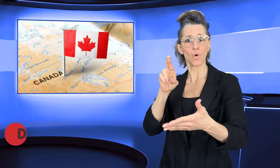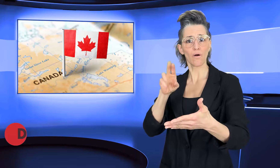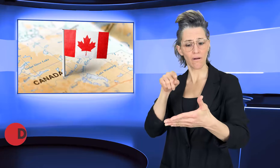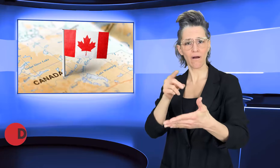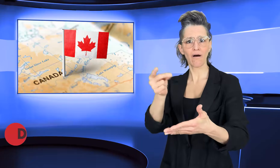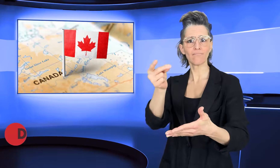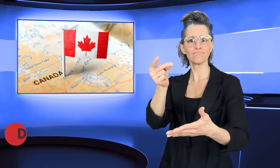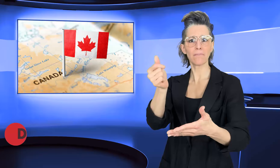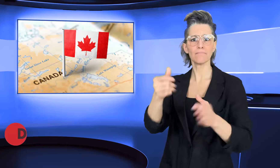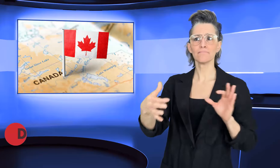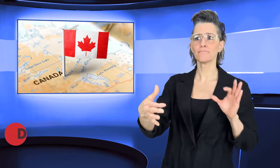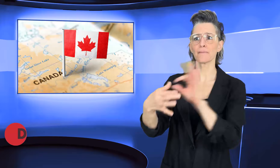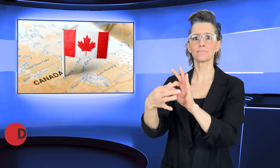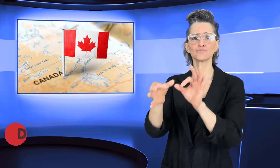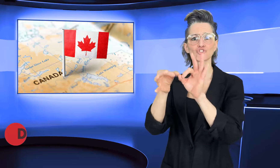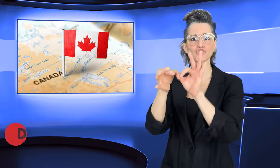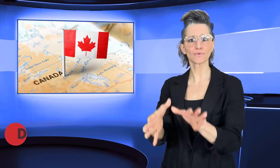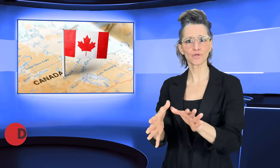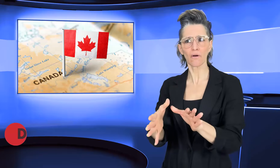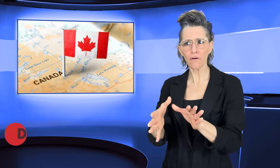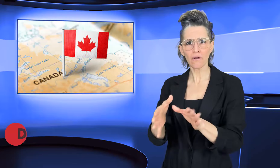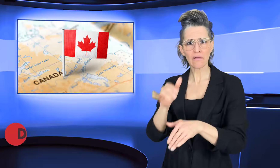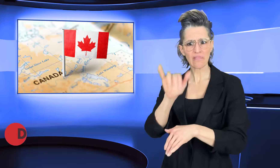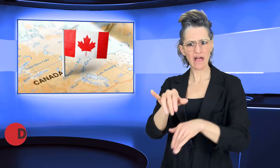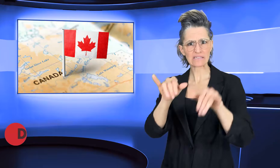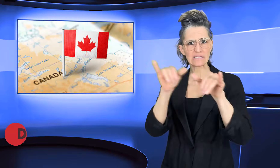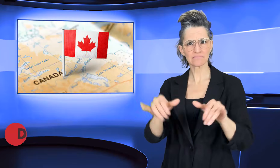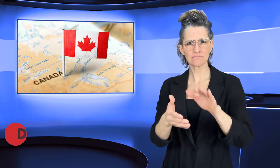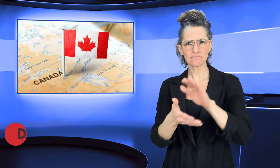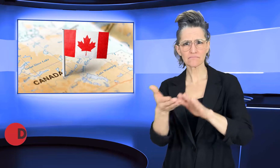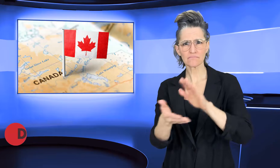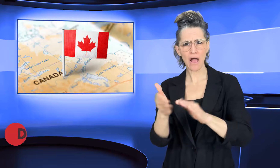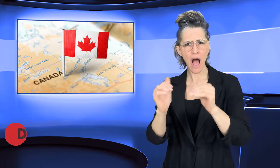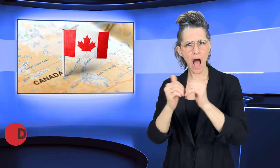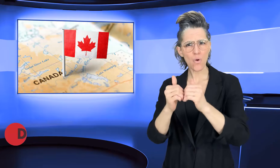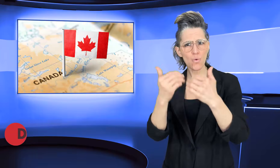connect Deaf customers with interpreters right away?